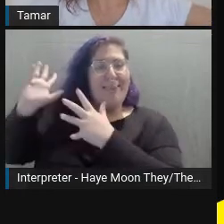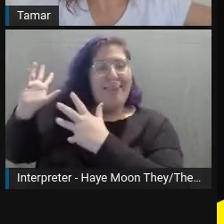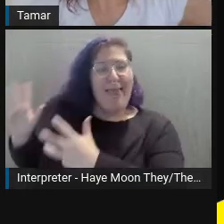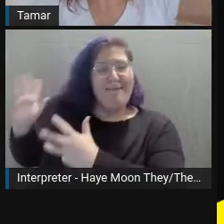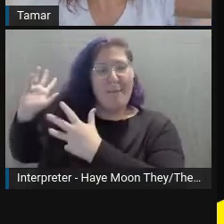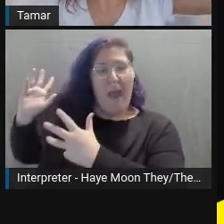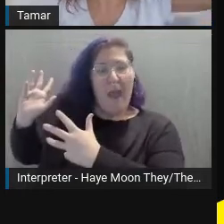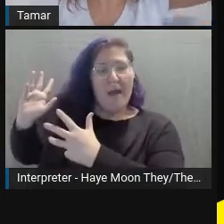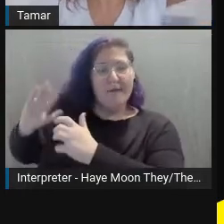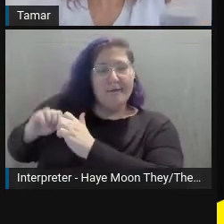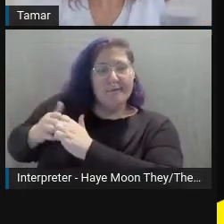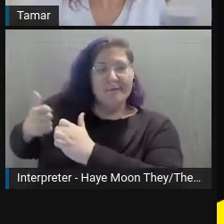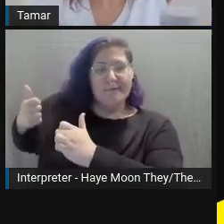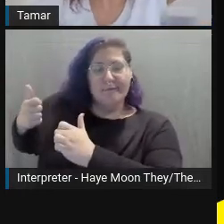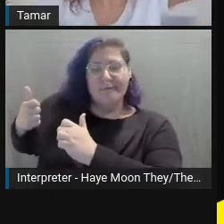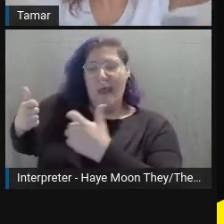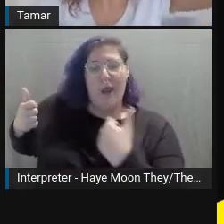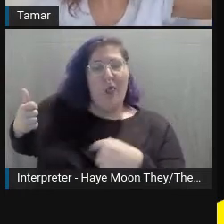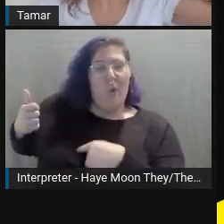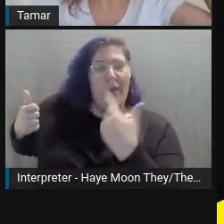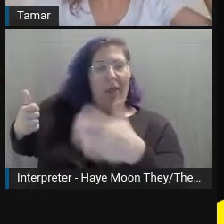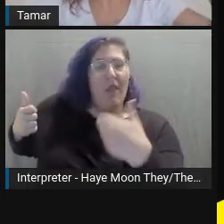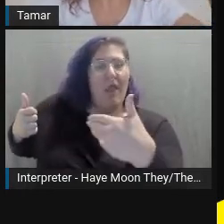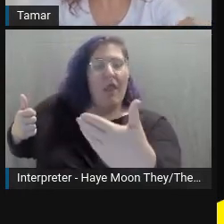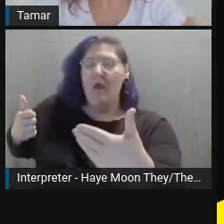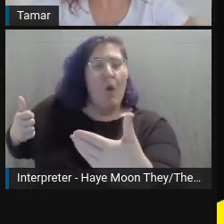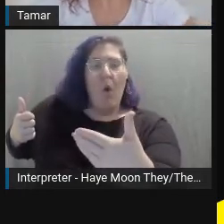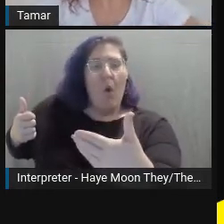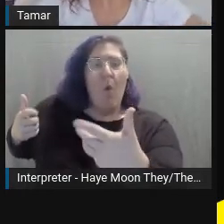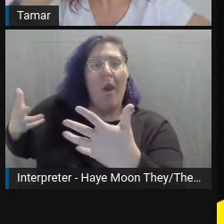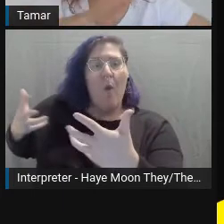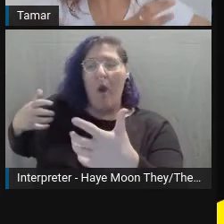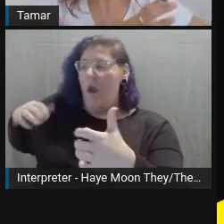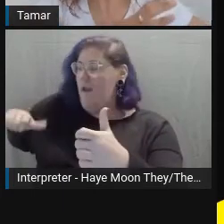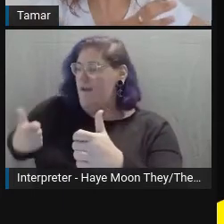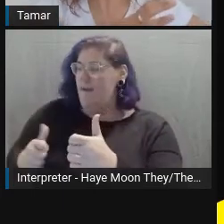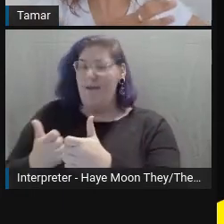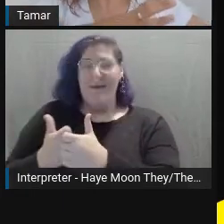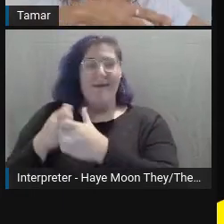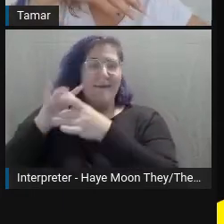of DevOps and the cloud, and everywhere that technology is going,